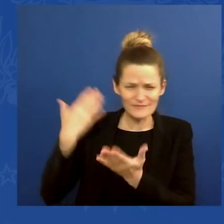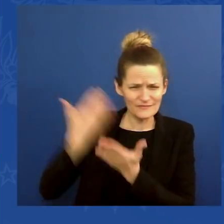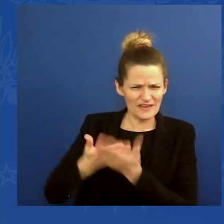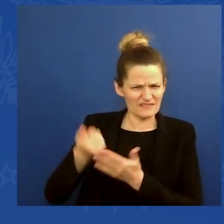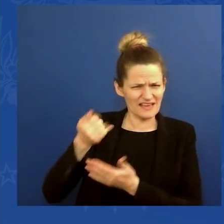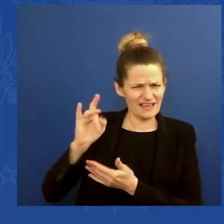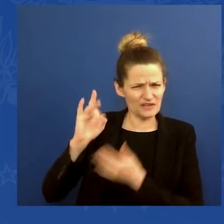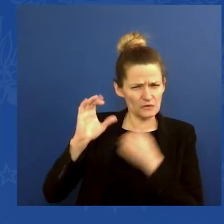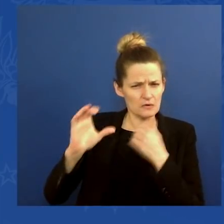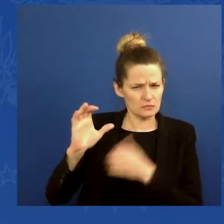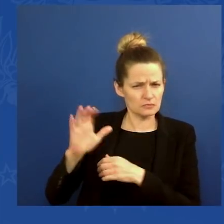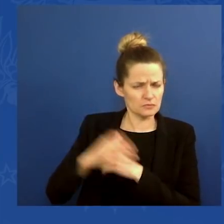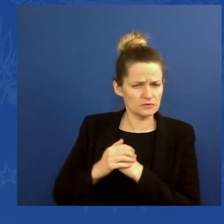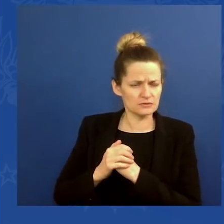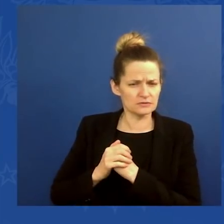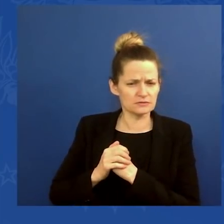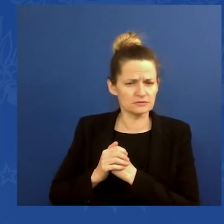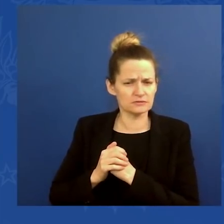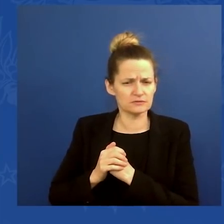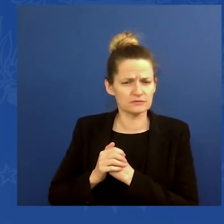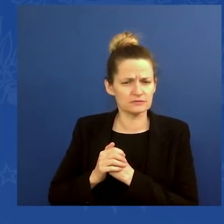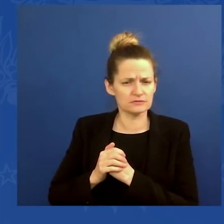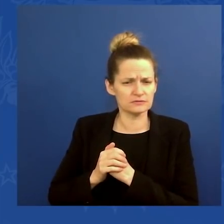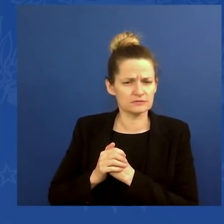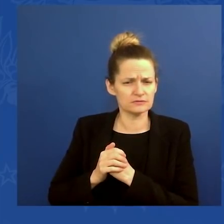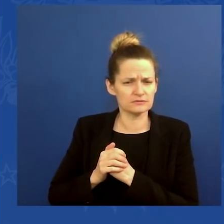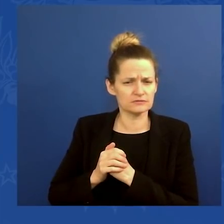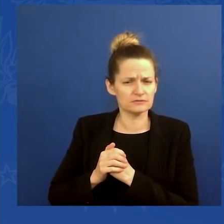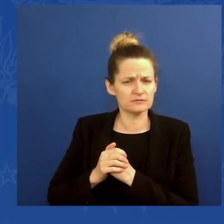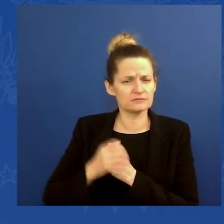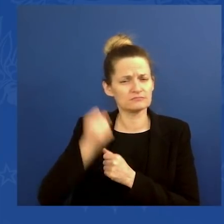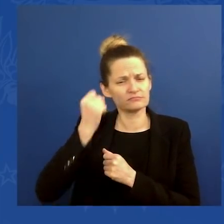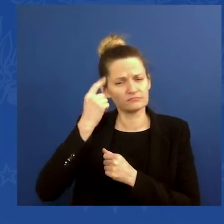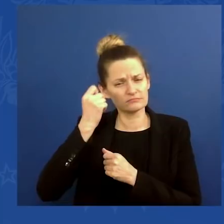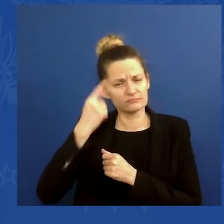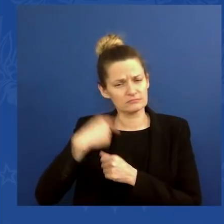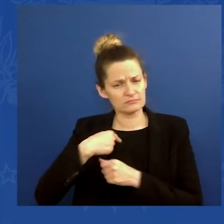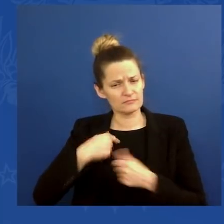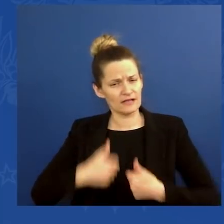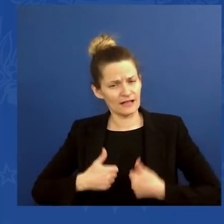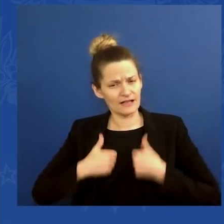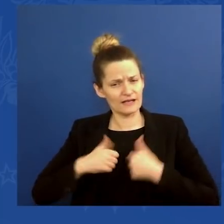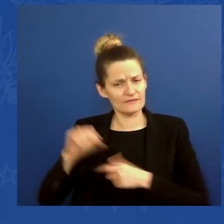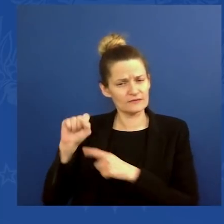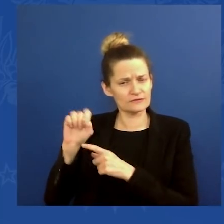And it was just part of the air we breathed, especially up in Scranton and --